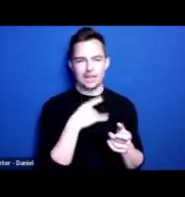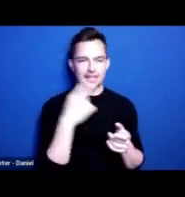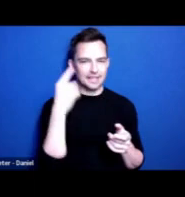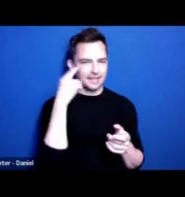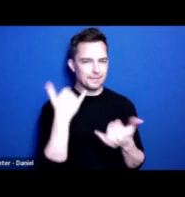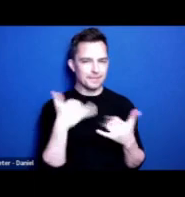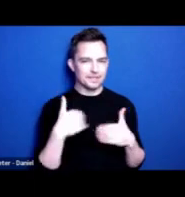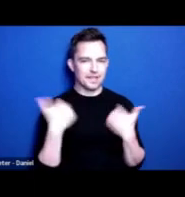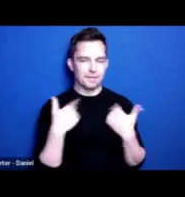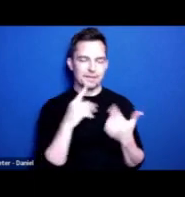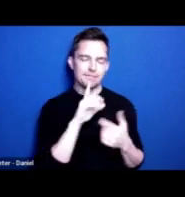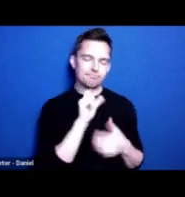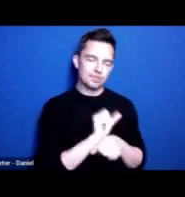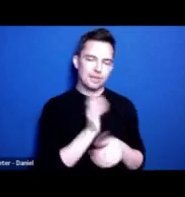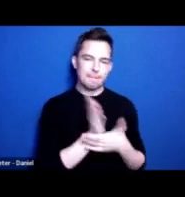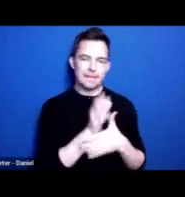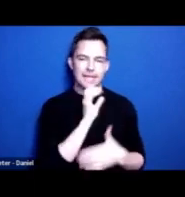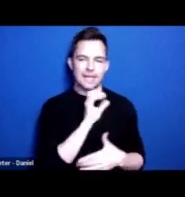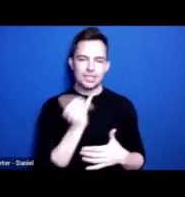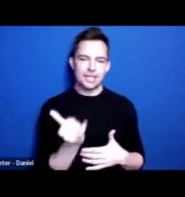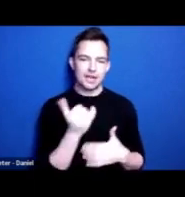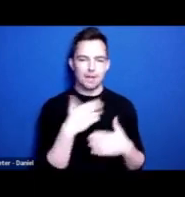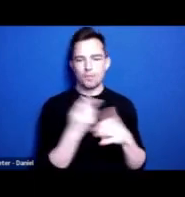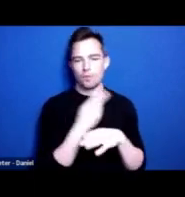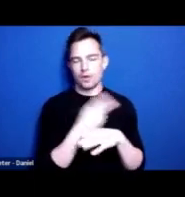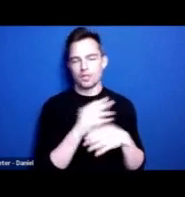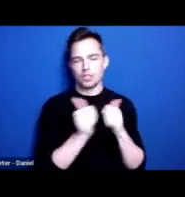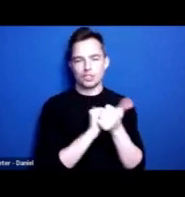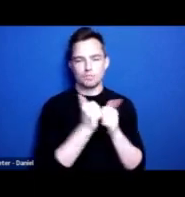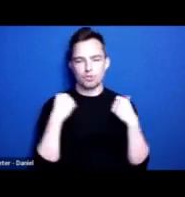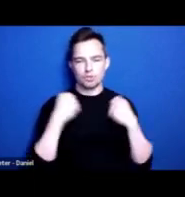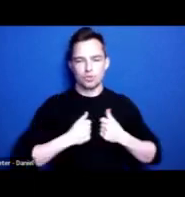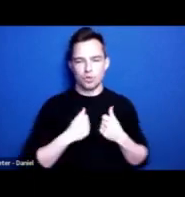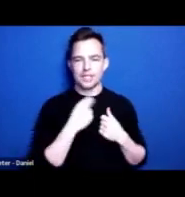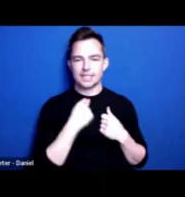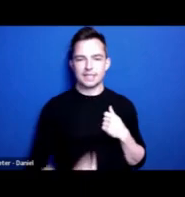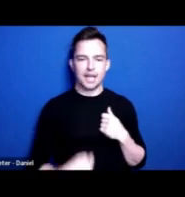but I'm actually middle age. Now. I am wearing a sports coat, tie with brains on it. And I'm